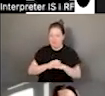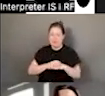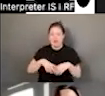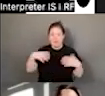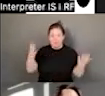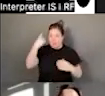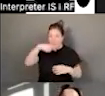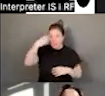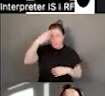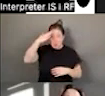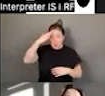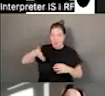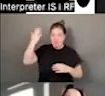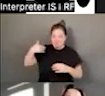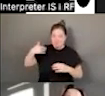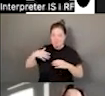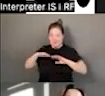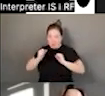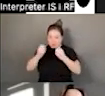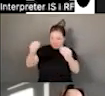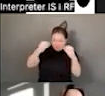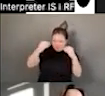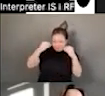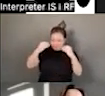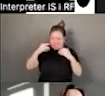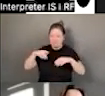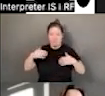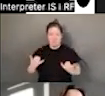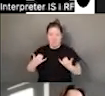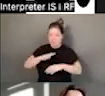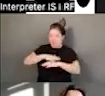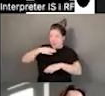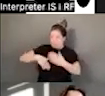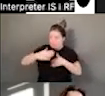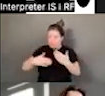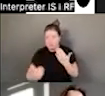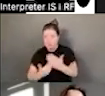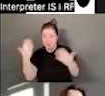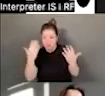to the workshop last time that you know what this all resulted in.